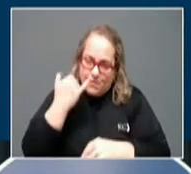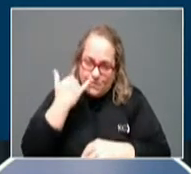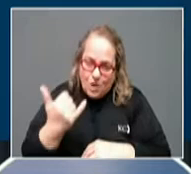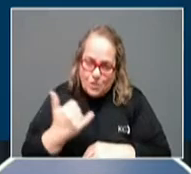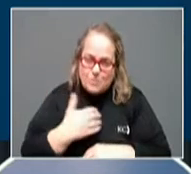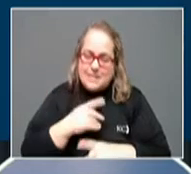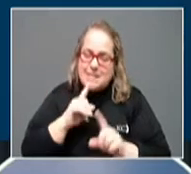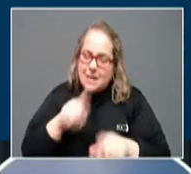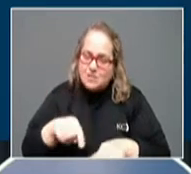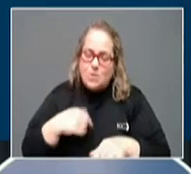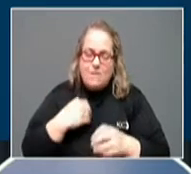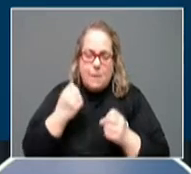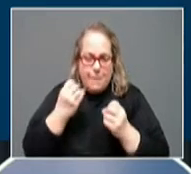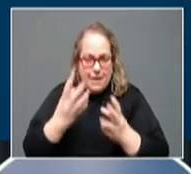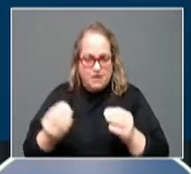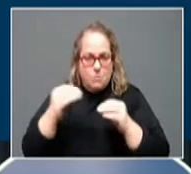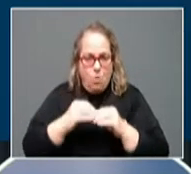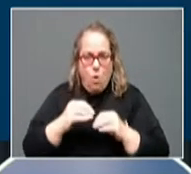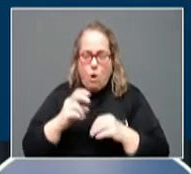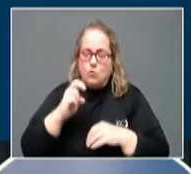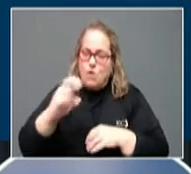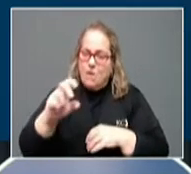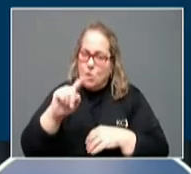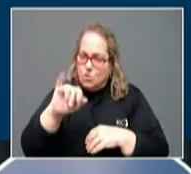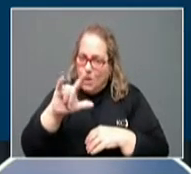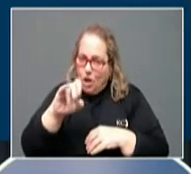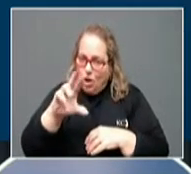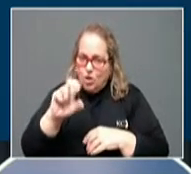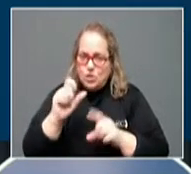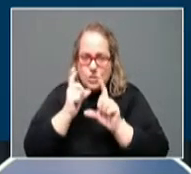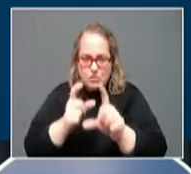of these to place people in and it gives you a little more breathing room